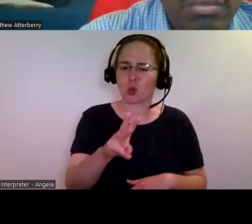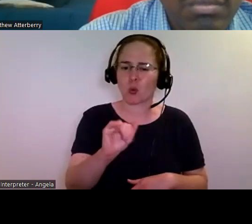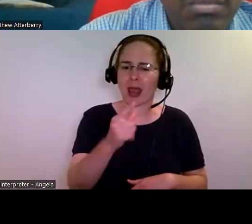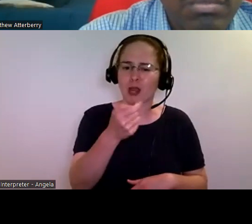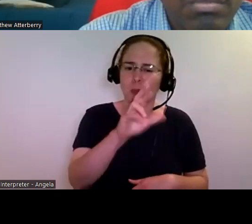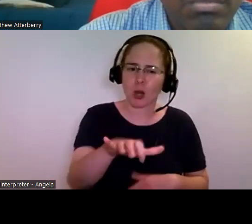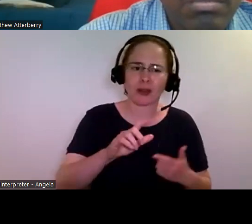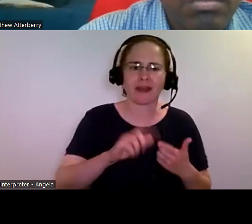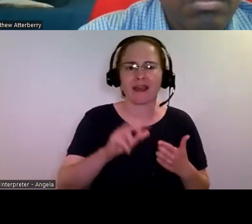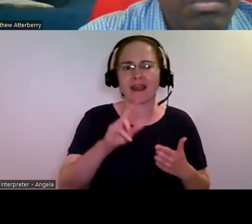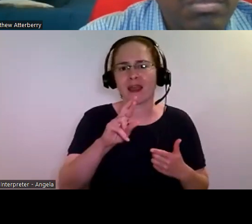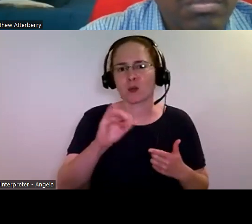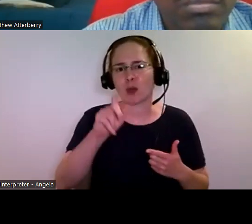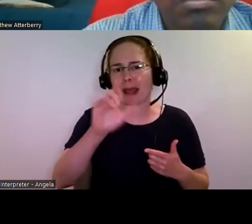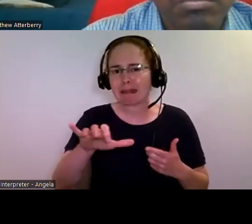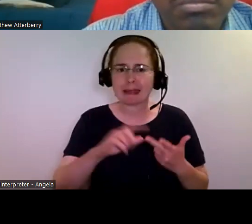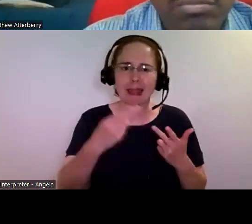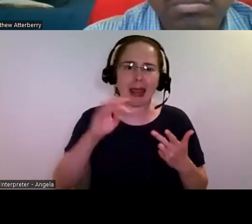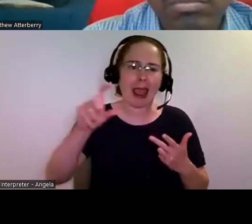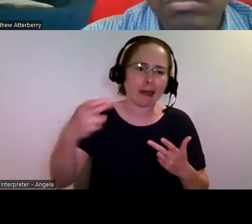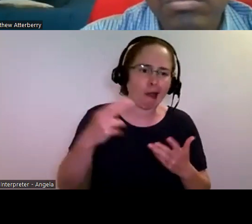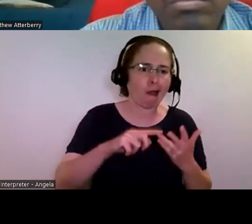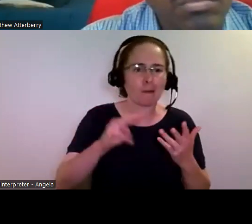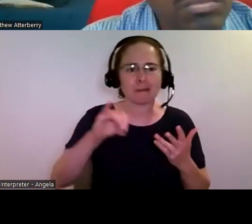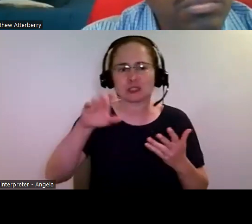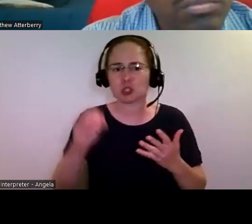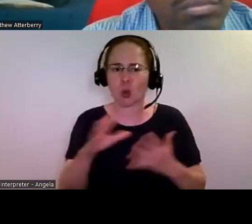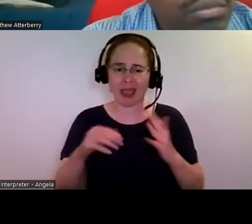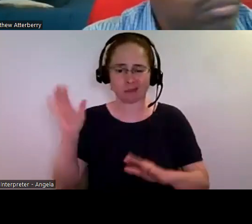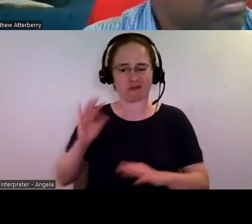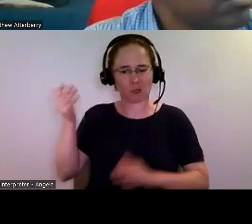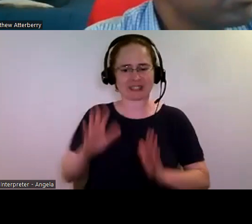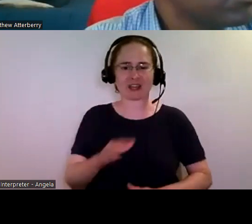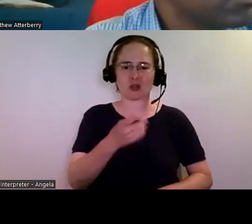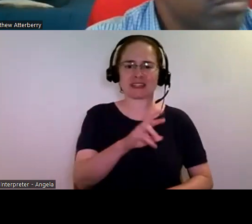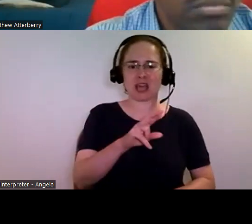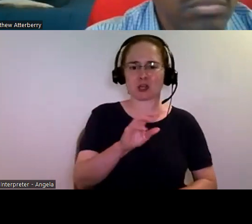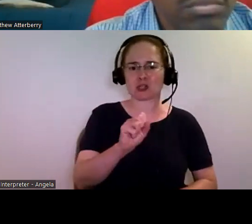Riley Hurt, and to our earlier presenters, Dr. Pervi Sevak and Dr. Elizabeth Cardoso. And now I'd like